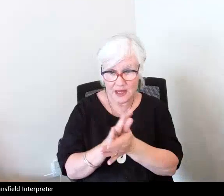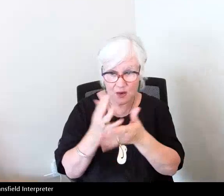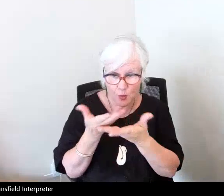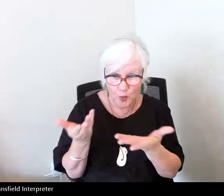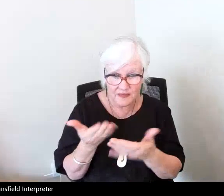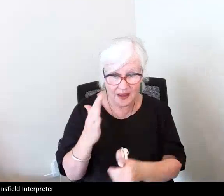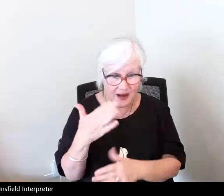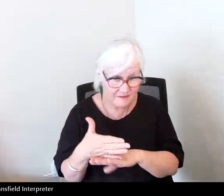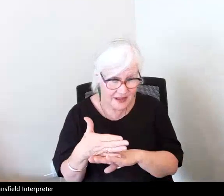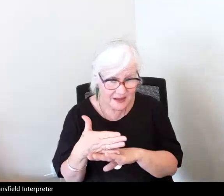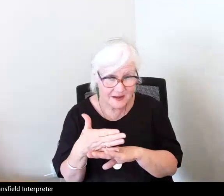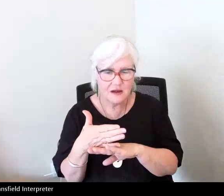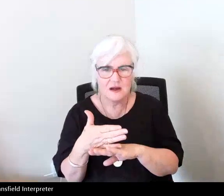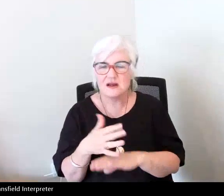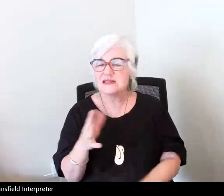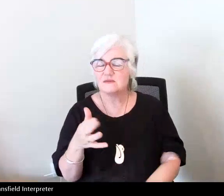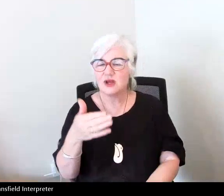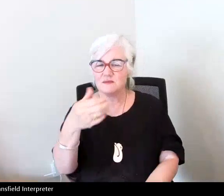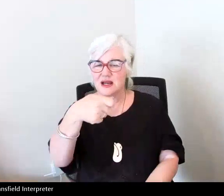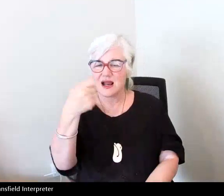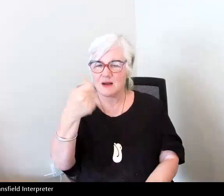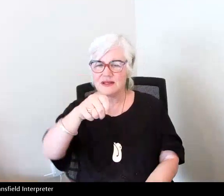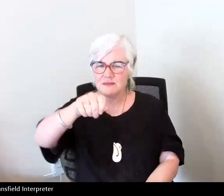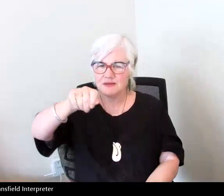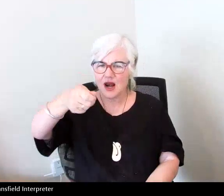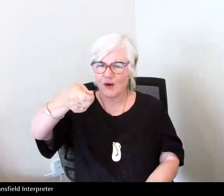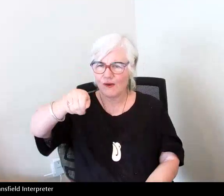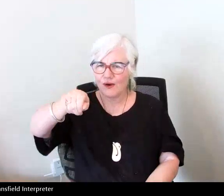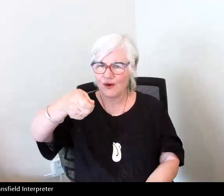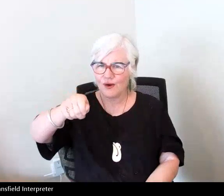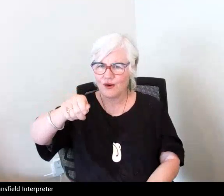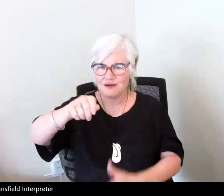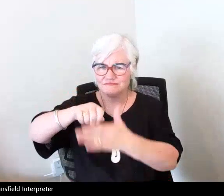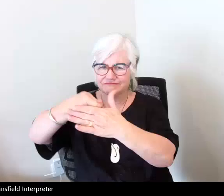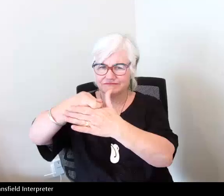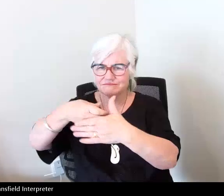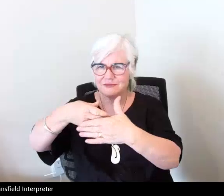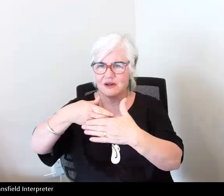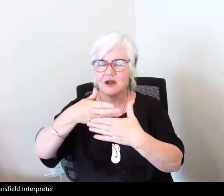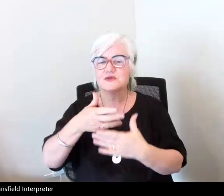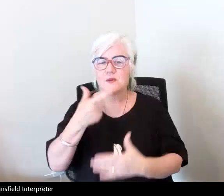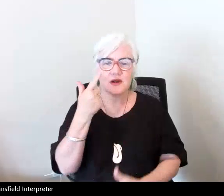There could be maybe locks on cupboards, so we definitely have a look, see if they feel safe.